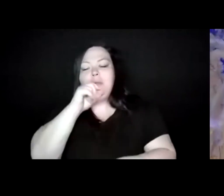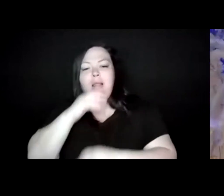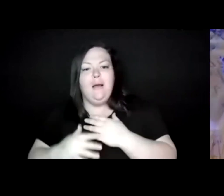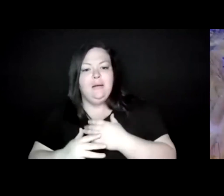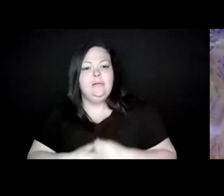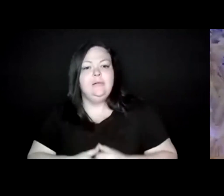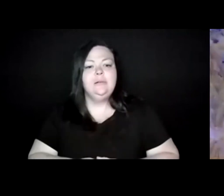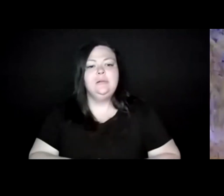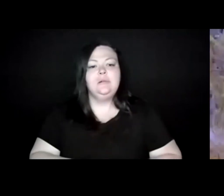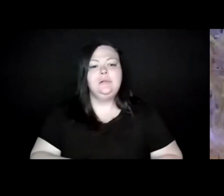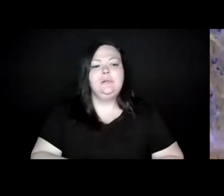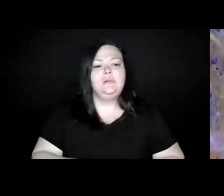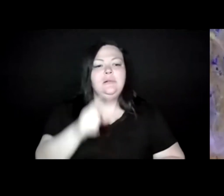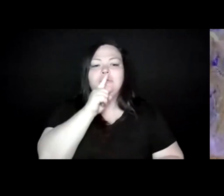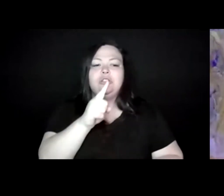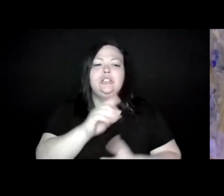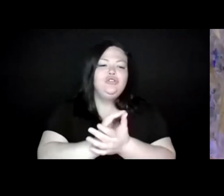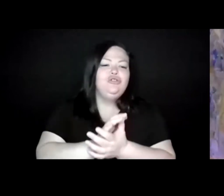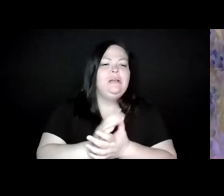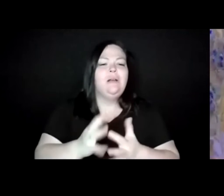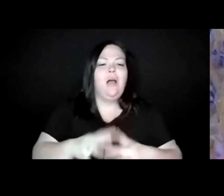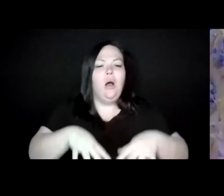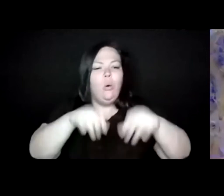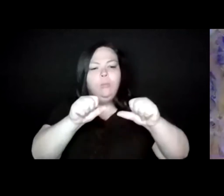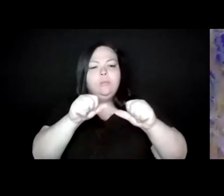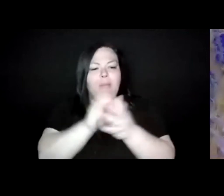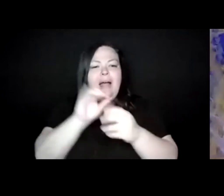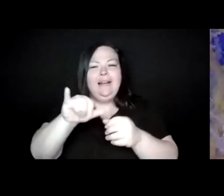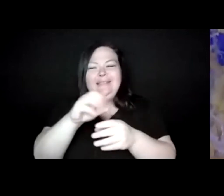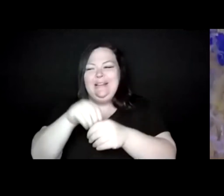lumpia soaked up the alak, up in the Tagaytay mountain bar. your cousins taught you about